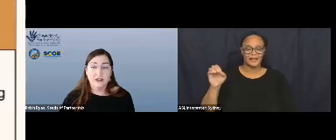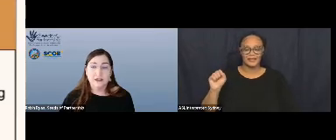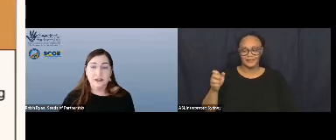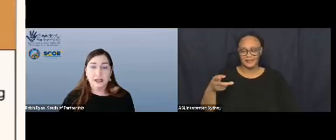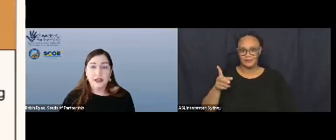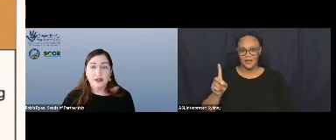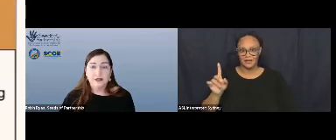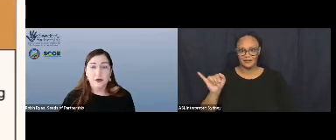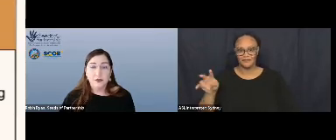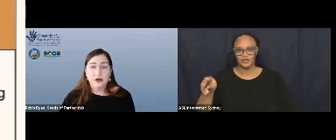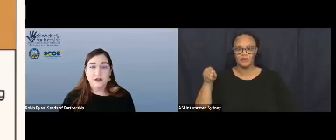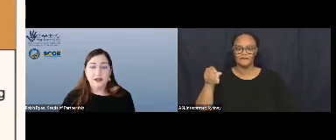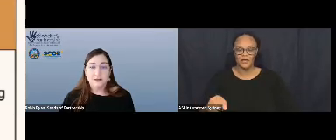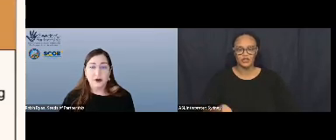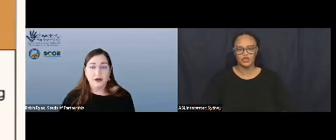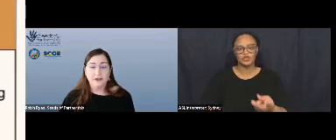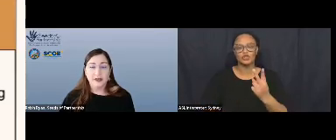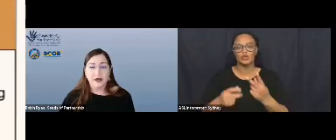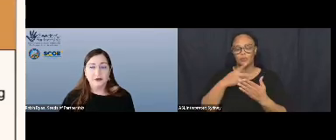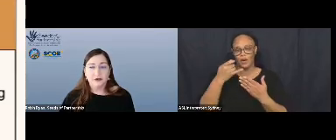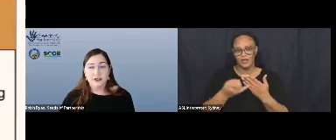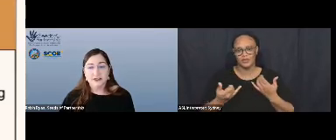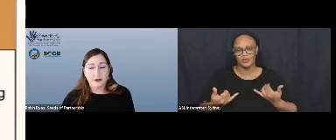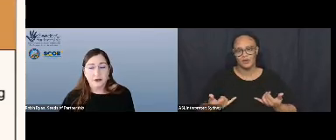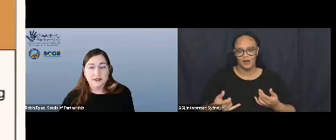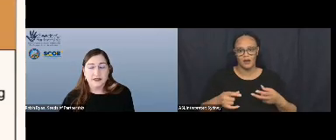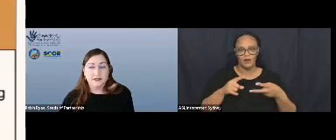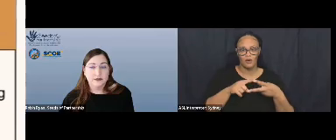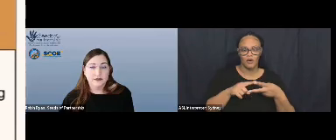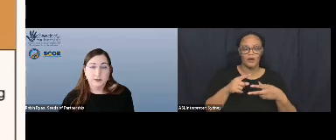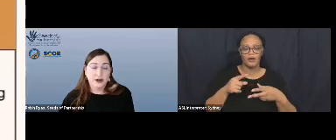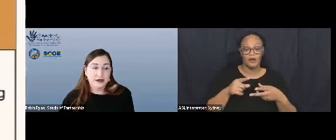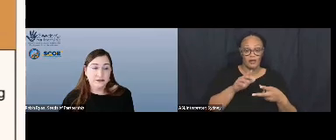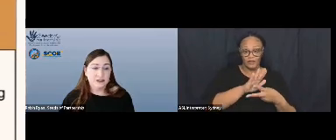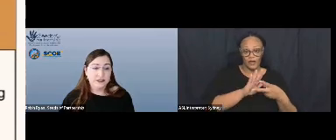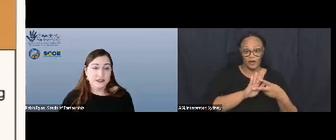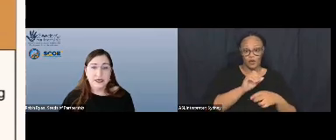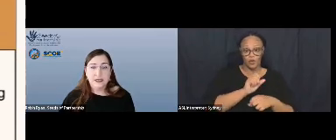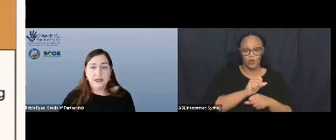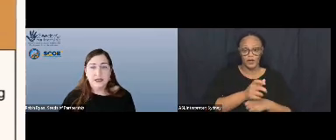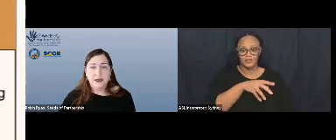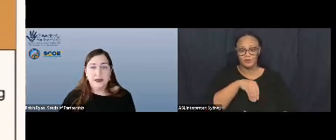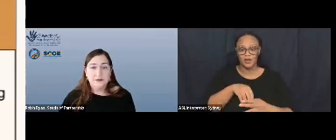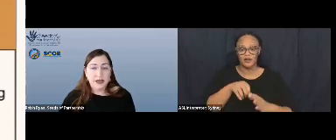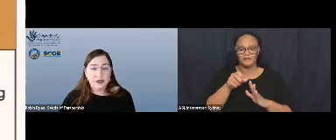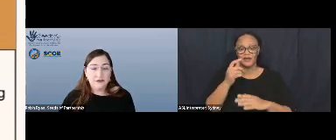Division. Their work is part of the California Statewide System of Support Efforts. Um,